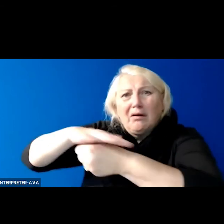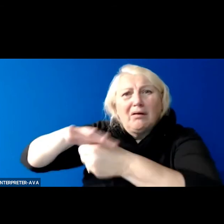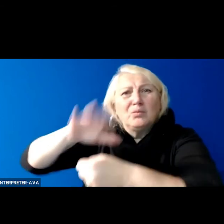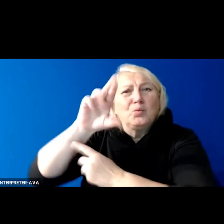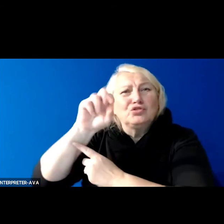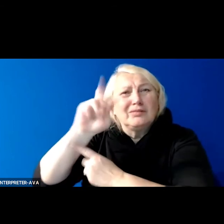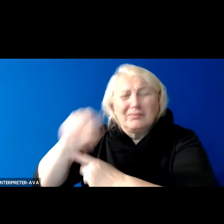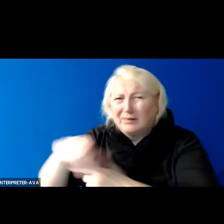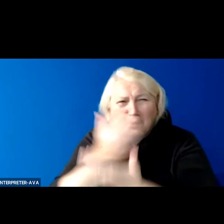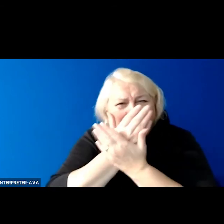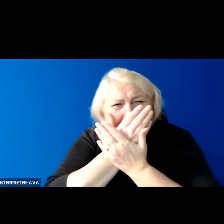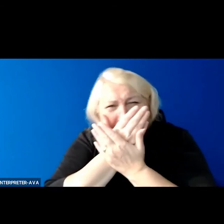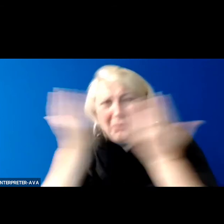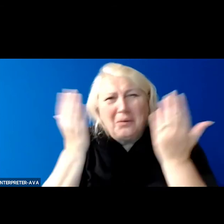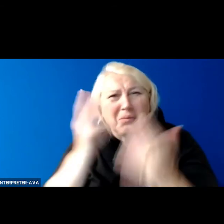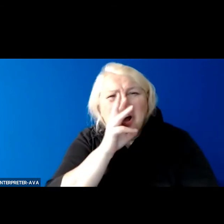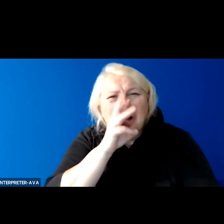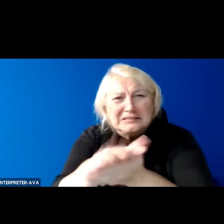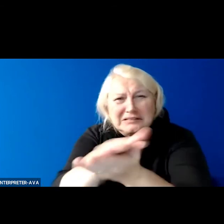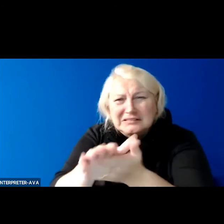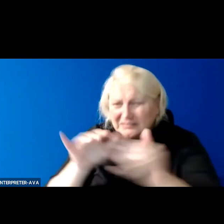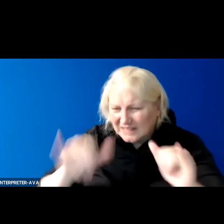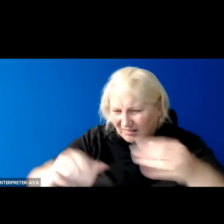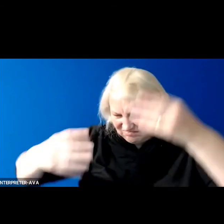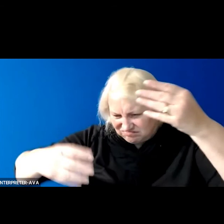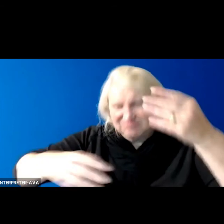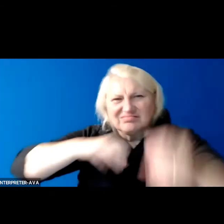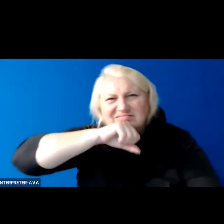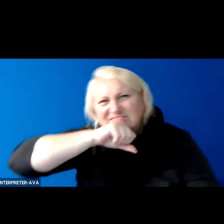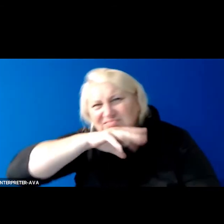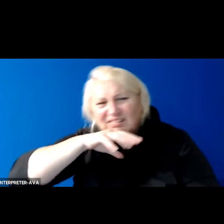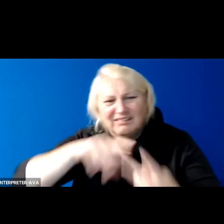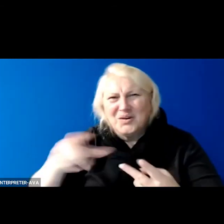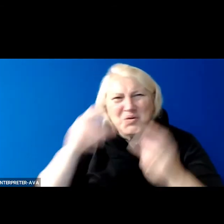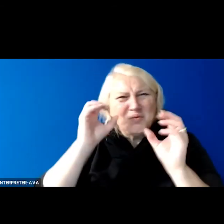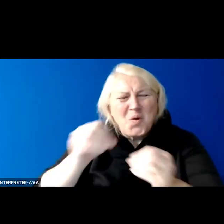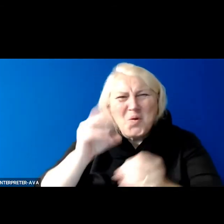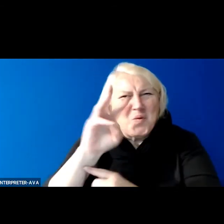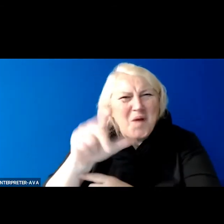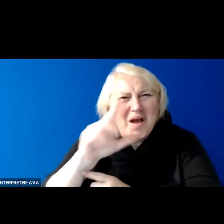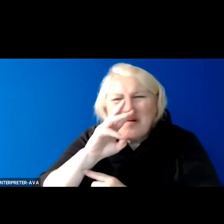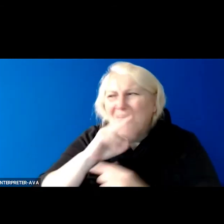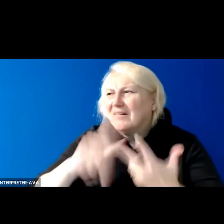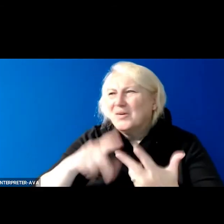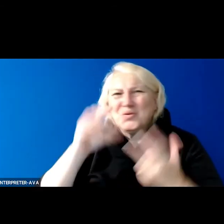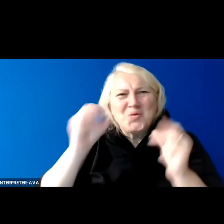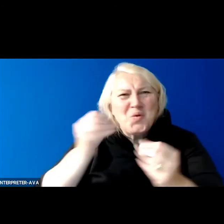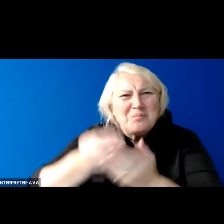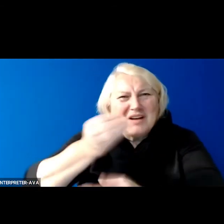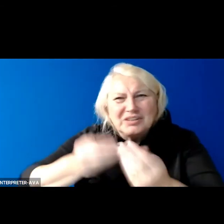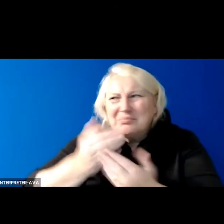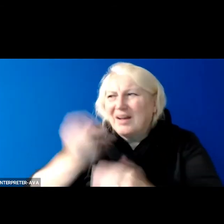who are on welfare. They have no budget for water. Like these are the issues. Yeah, so I just wanted